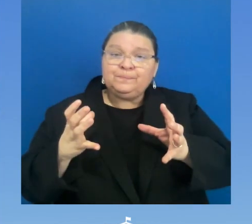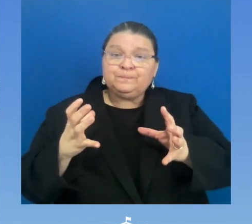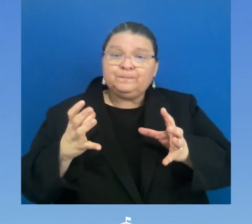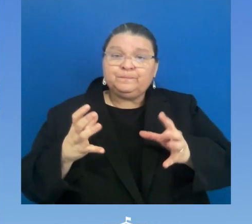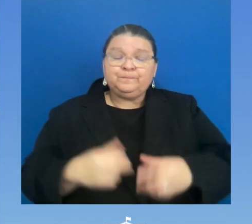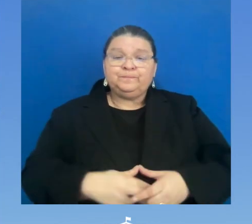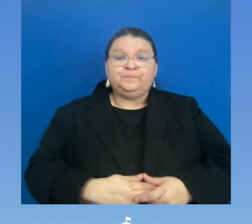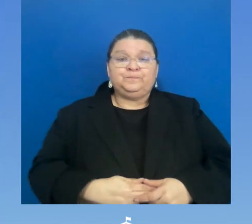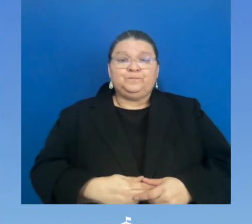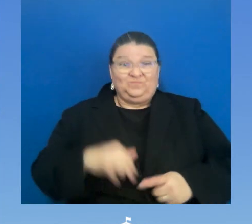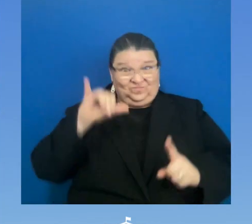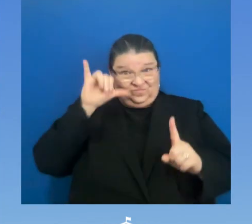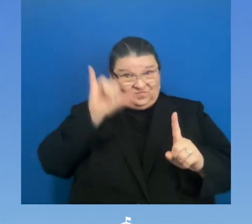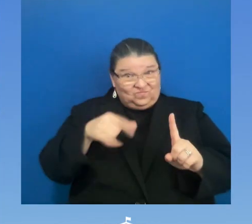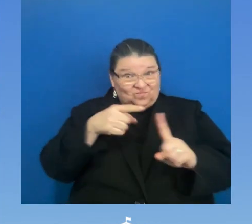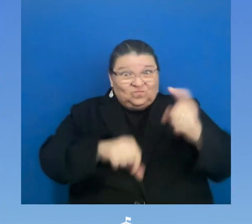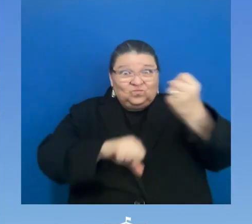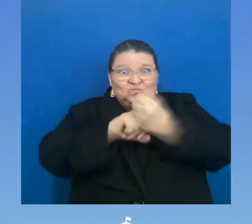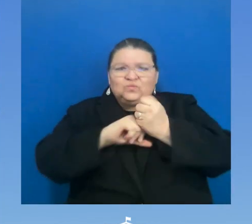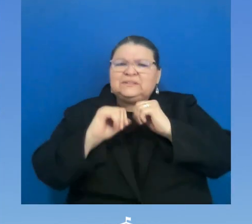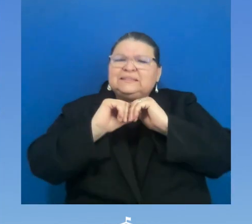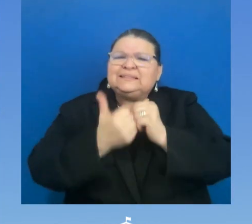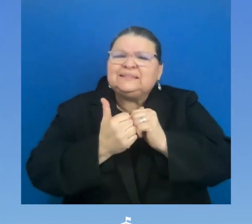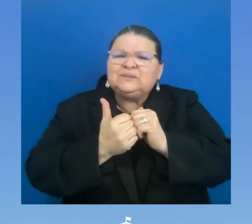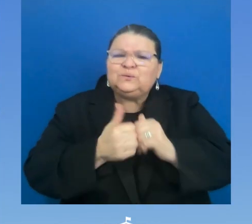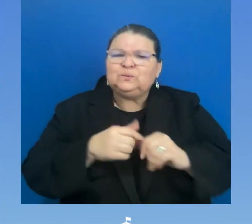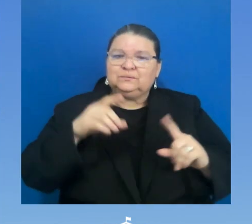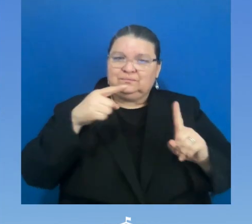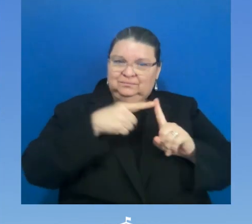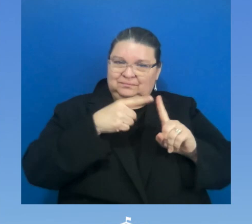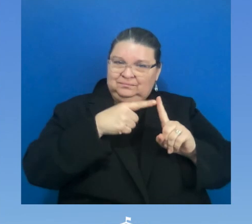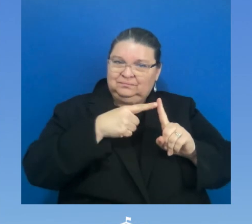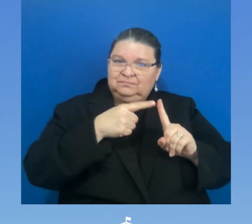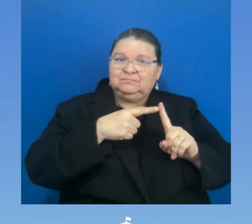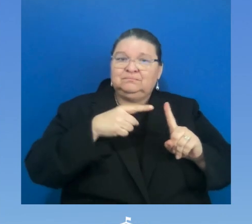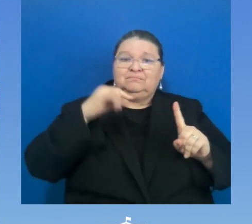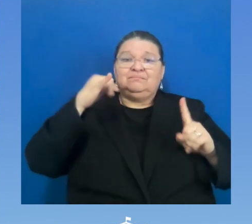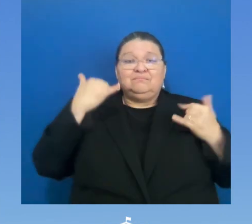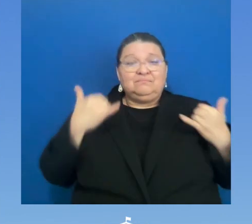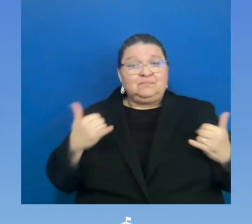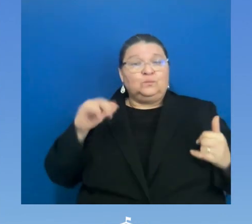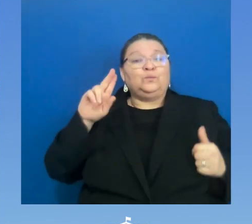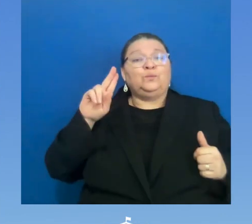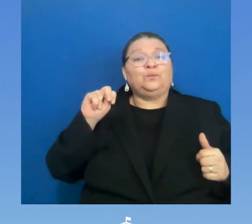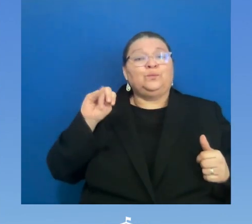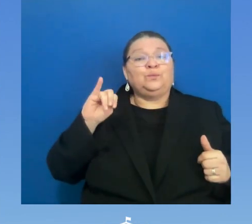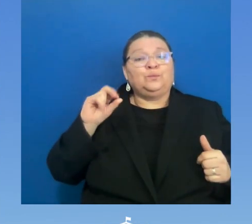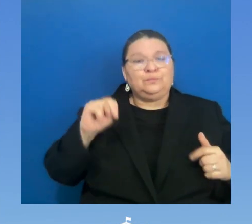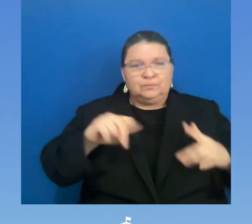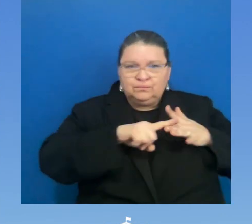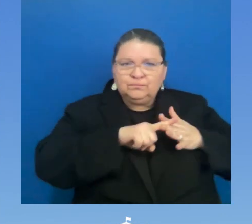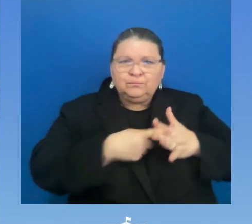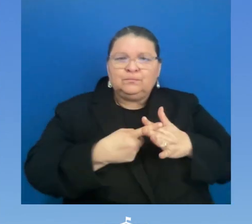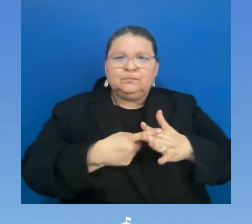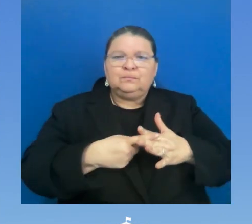She's now a union plumber and a middle class job with good wages, good health and a future pension. That's what we need to strive for.